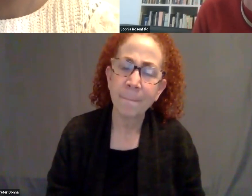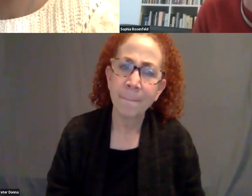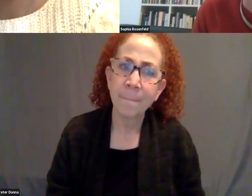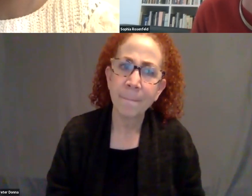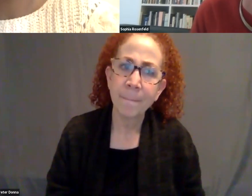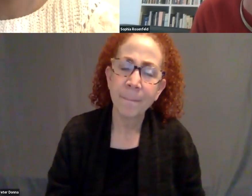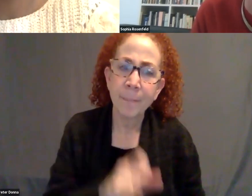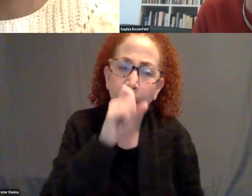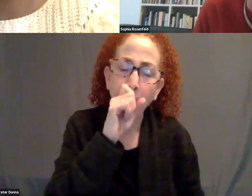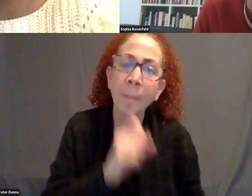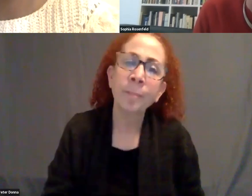I mean, I think what I was trying